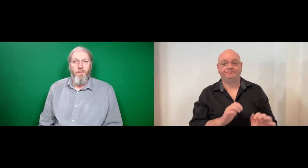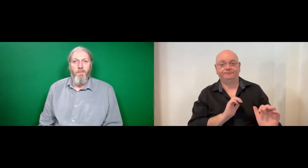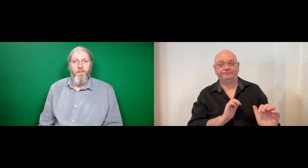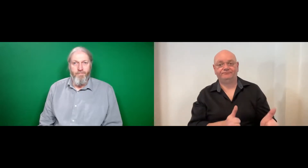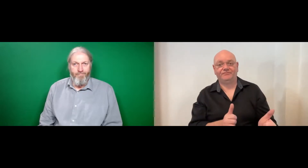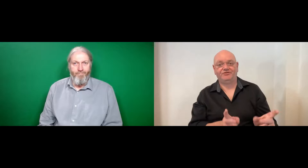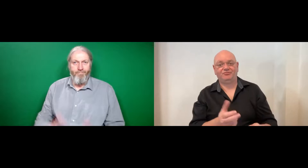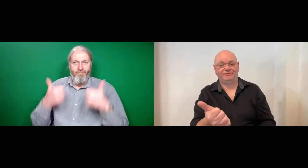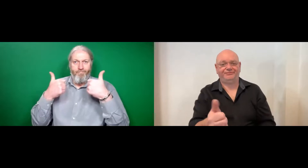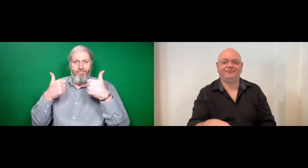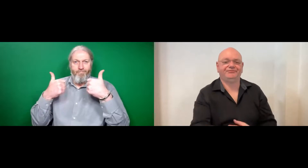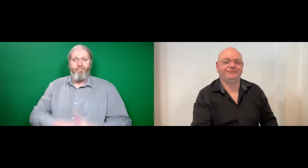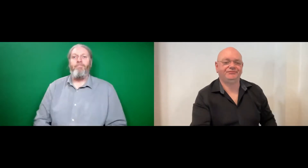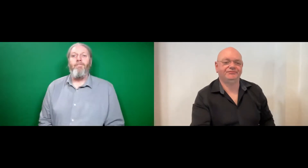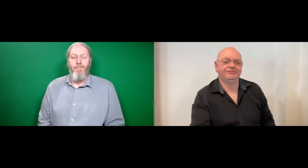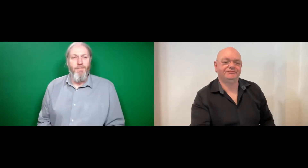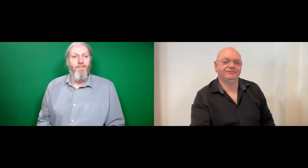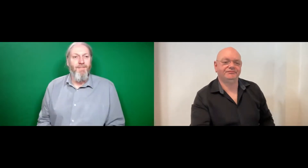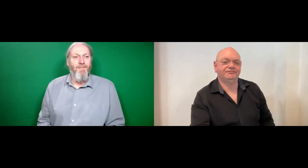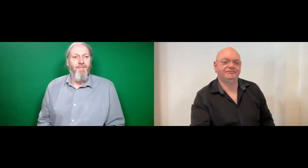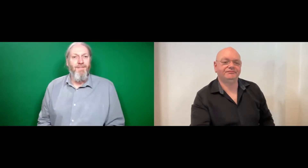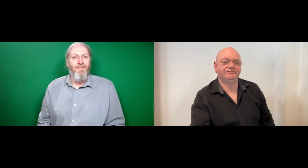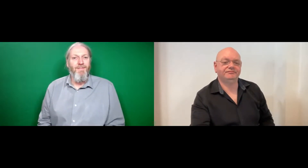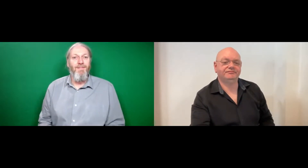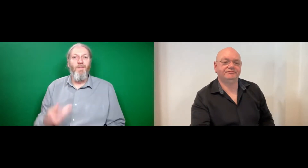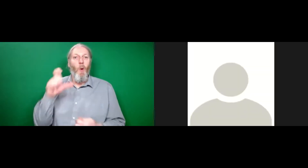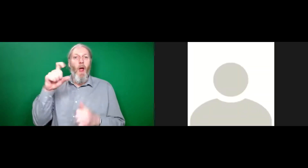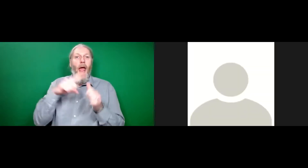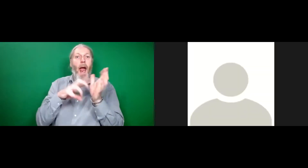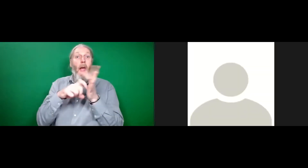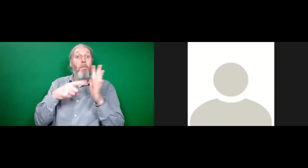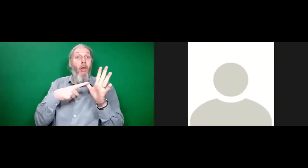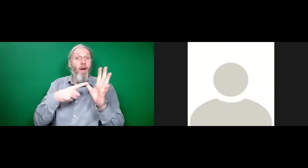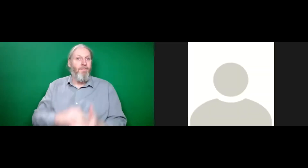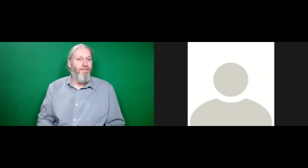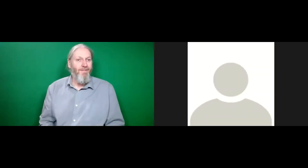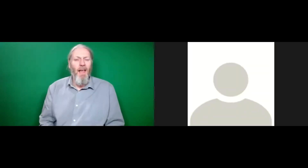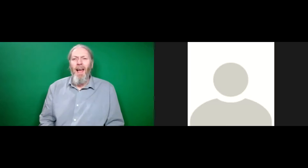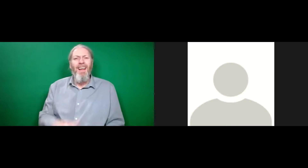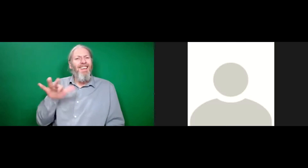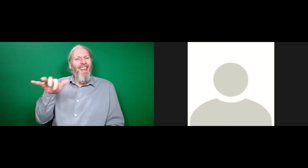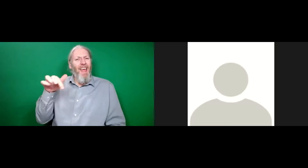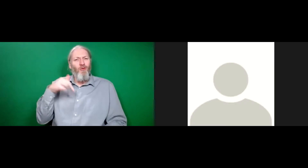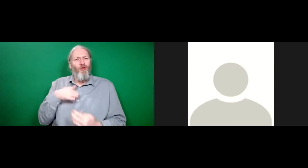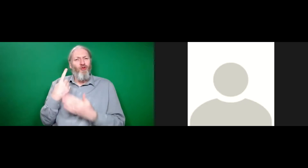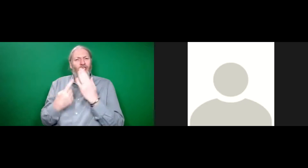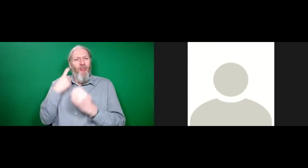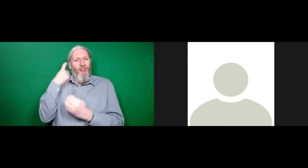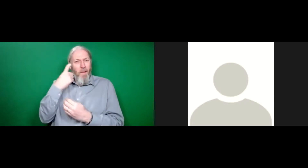I can add a bit. Hazel, I think you're on mute. I'm not sure where you were steering to. I can say a little bit about this too.